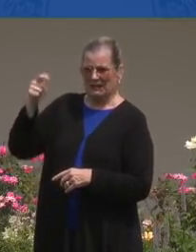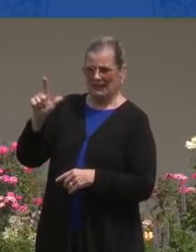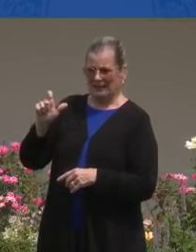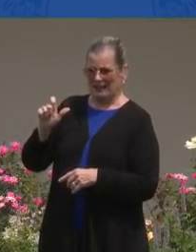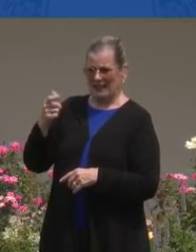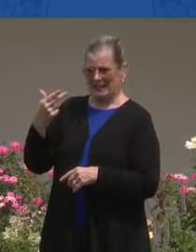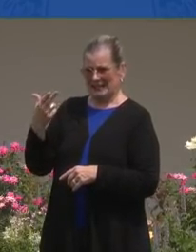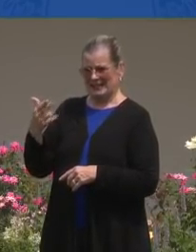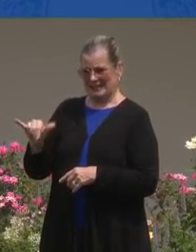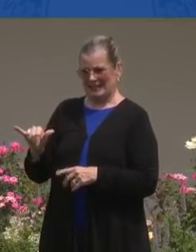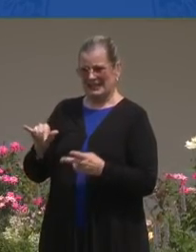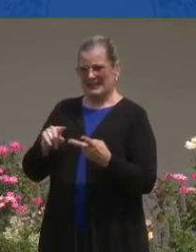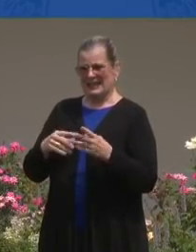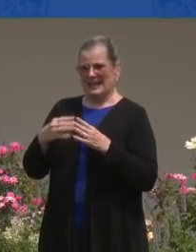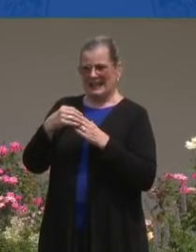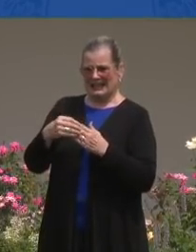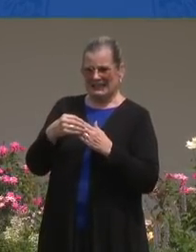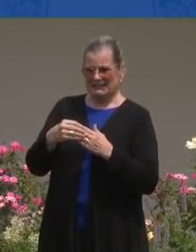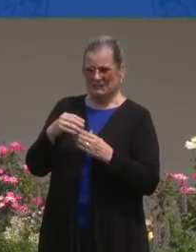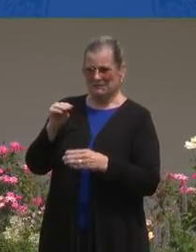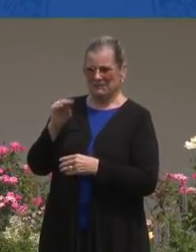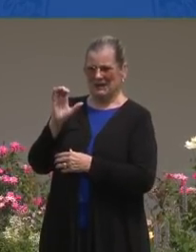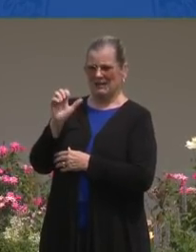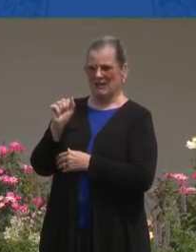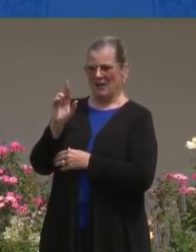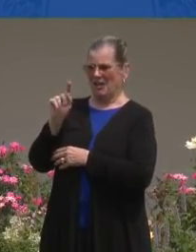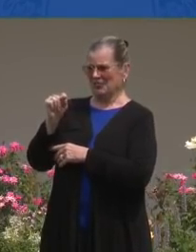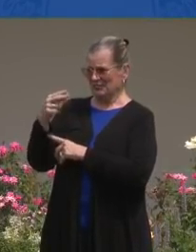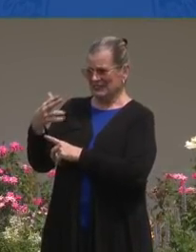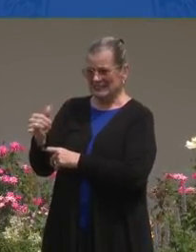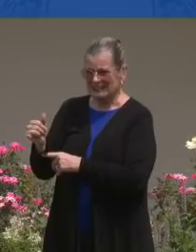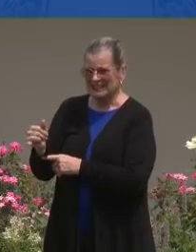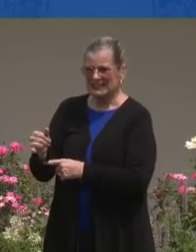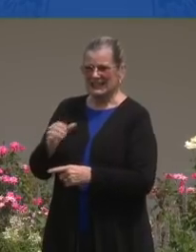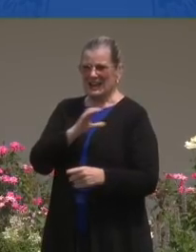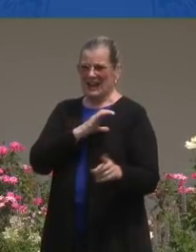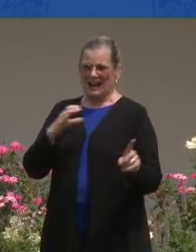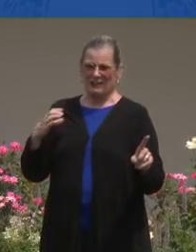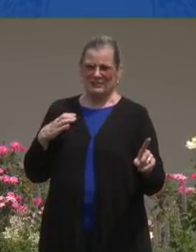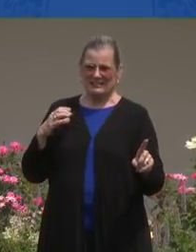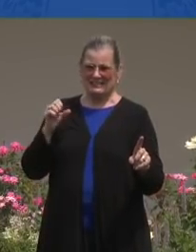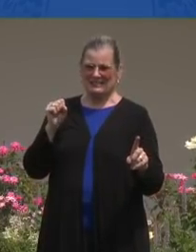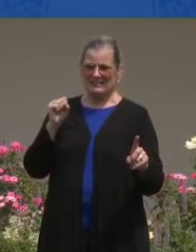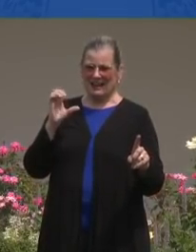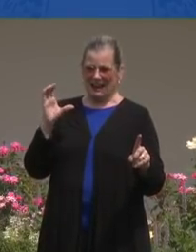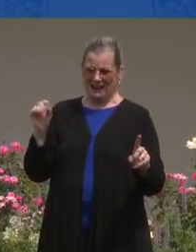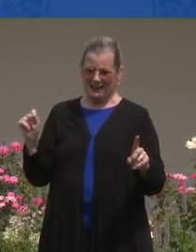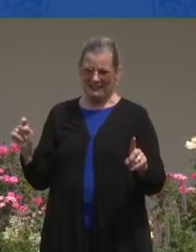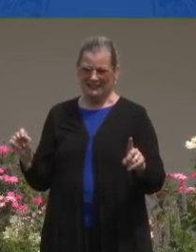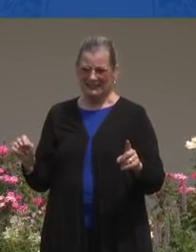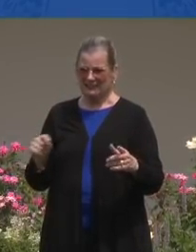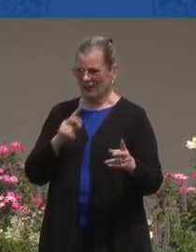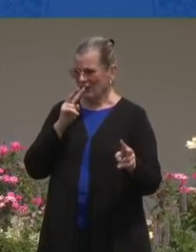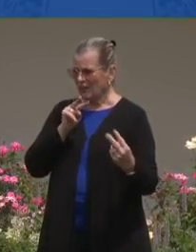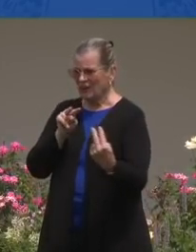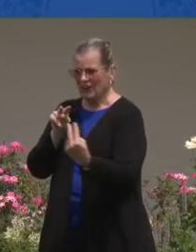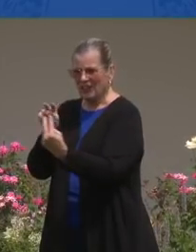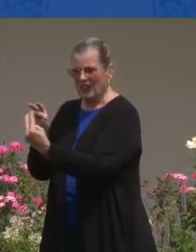Congressman Scott, Congressman -- where is he? There you are. You understand this better than anybody does.